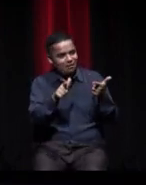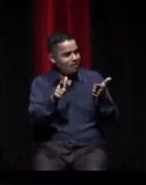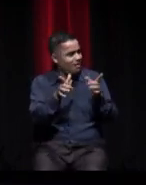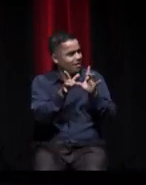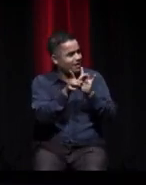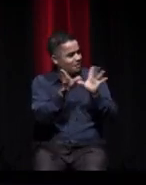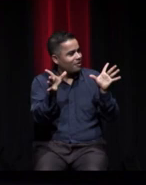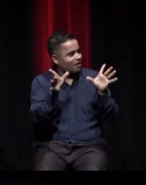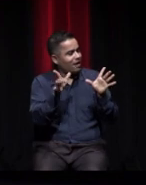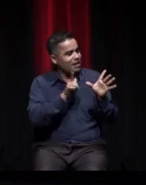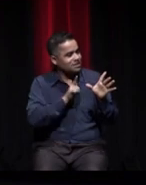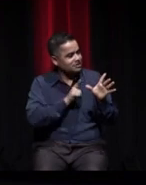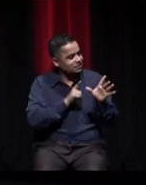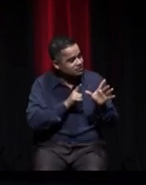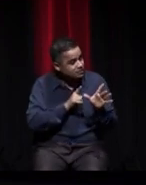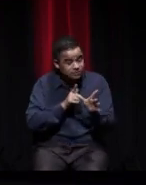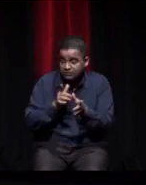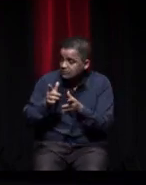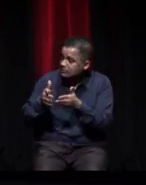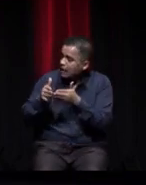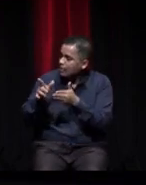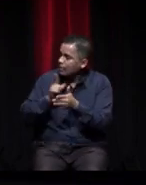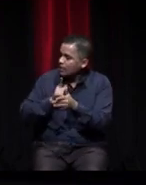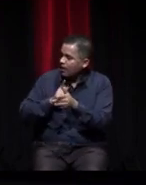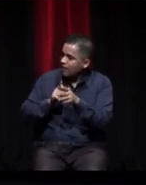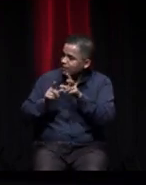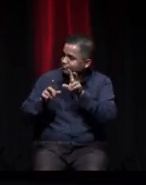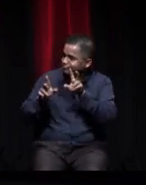Eugênio, I have the boring role of saying: "five minutes."